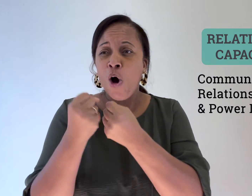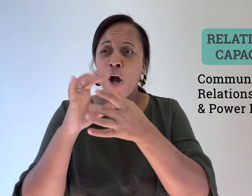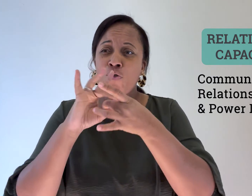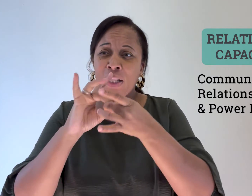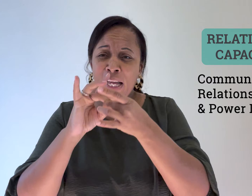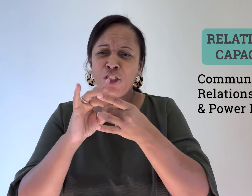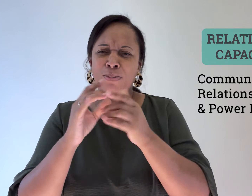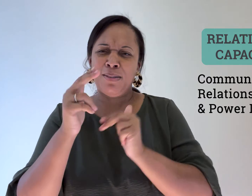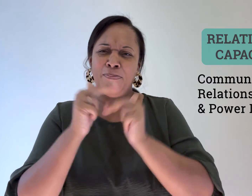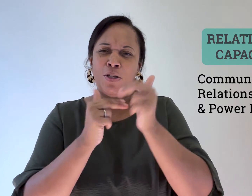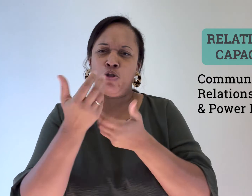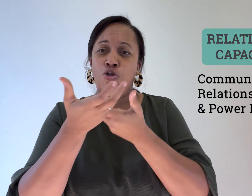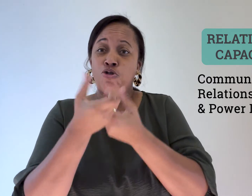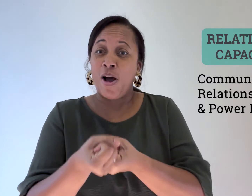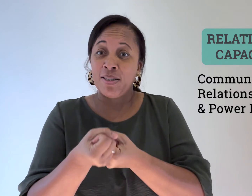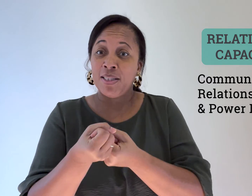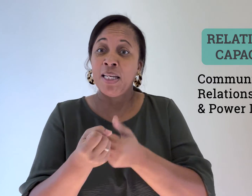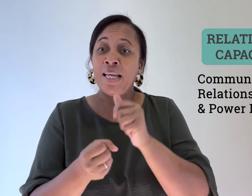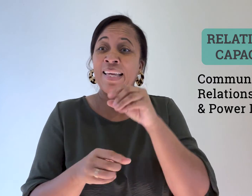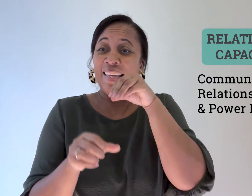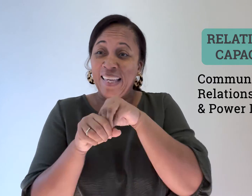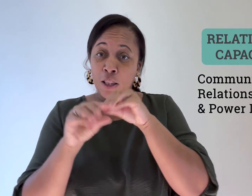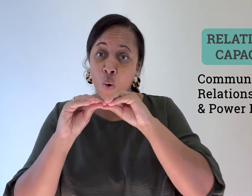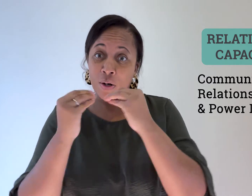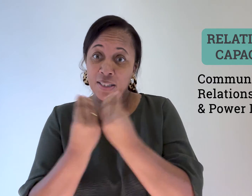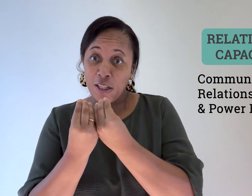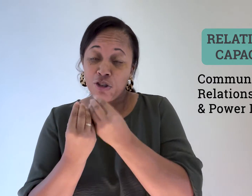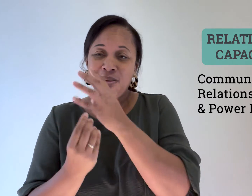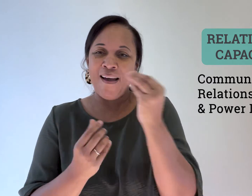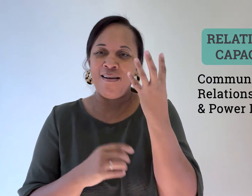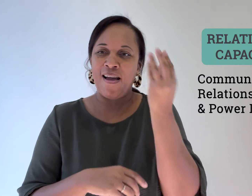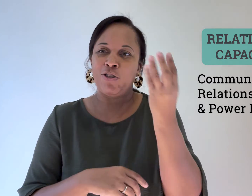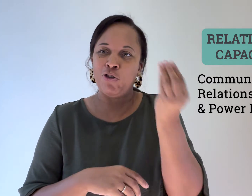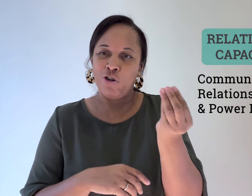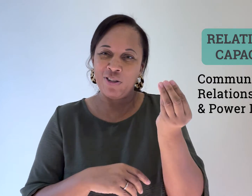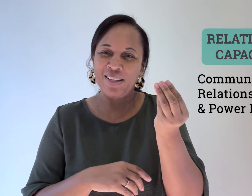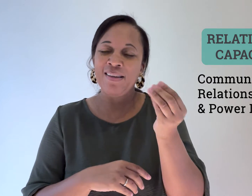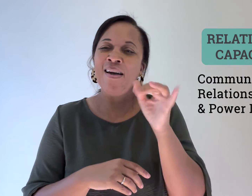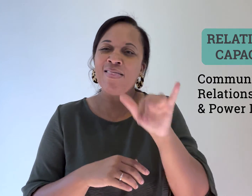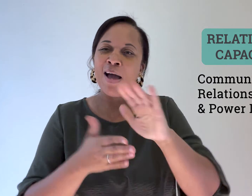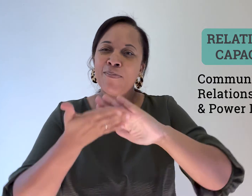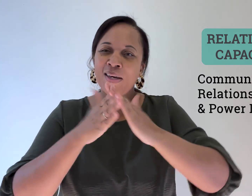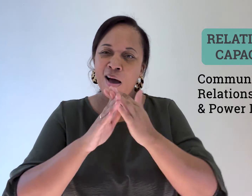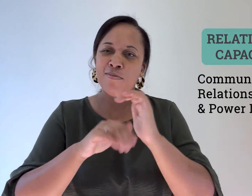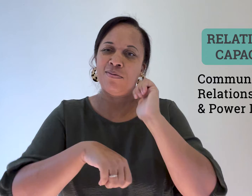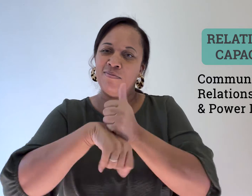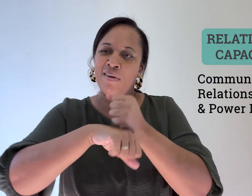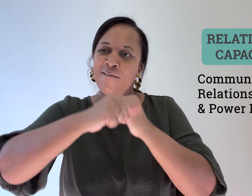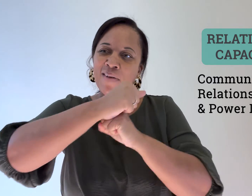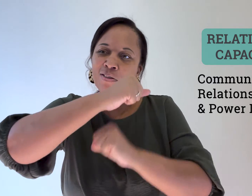Strong relationships build trust in organizations and with external entities.